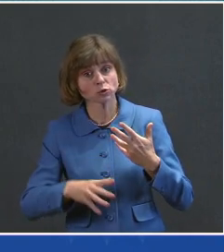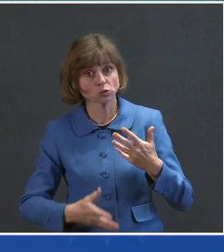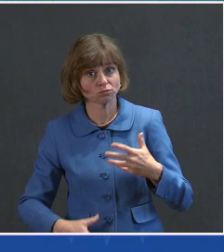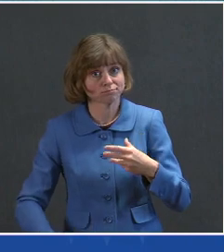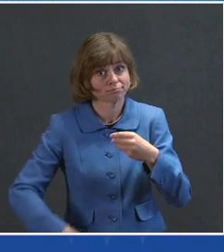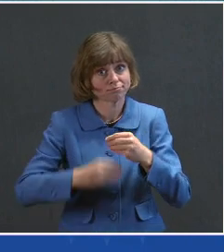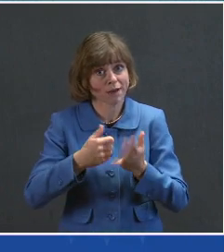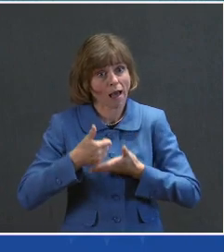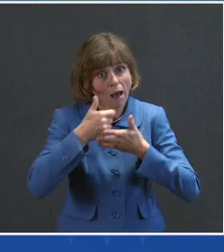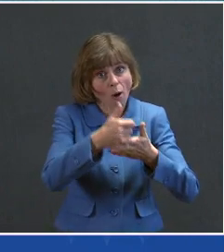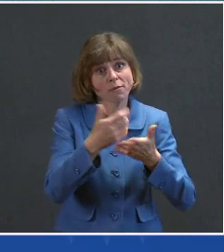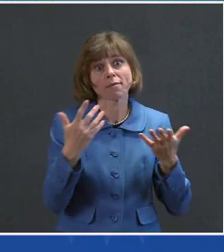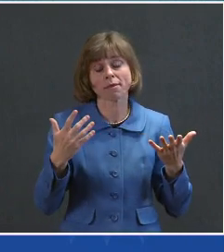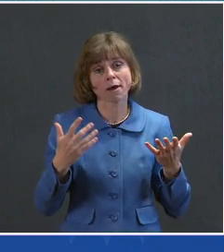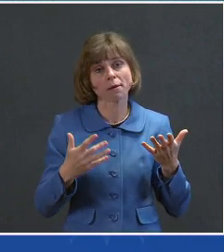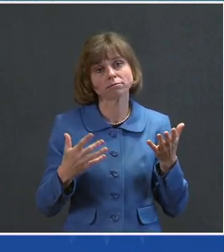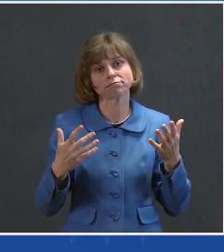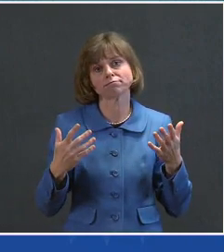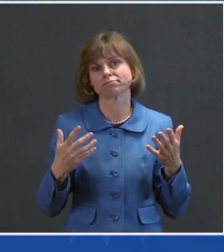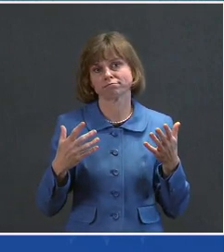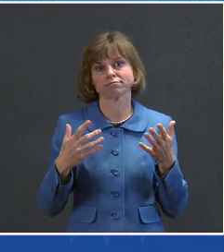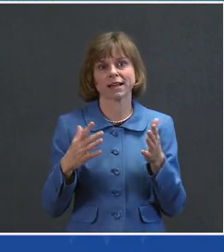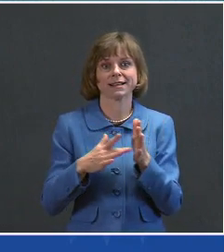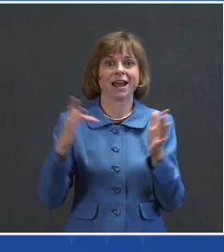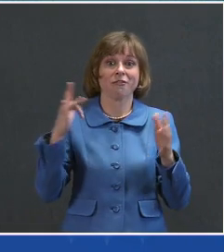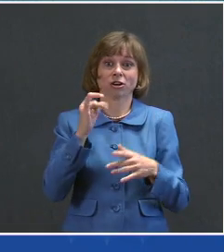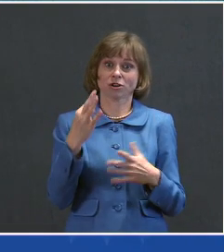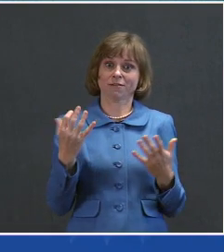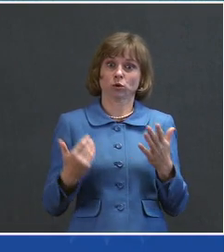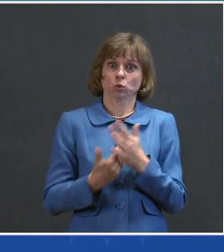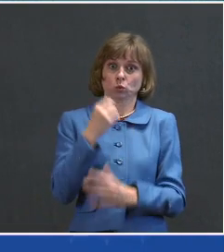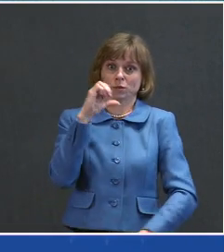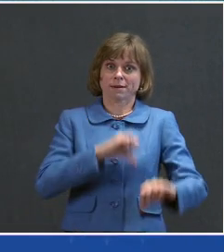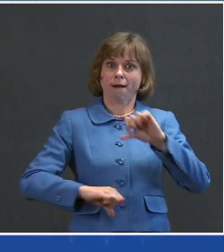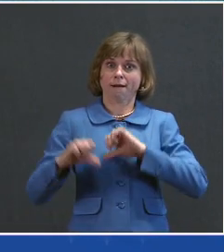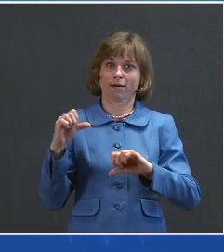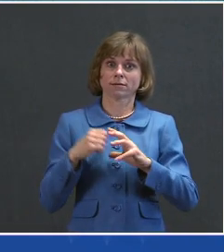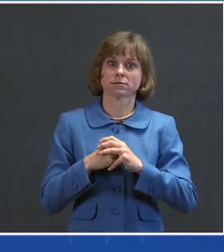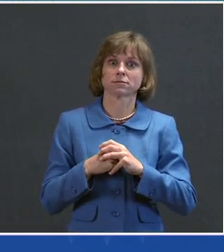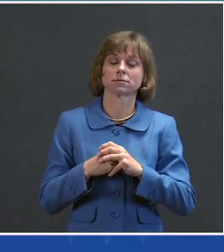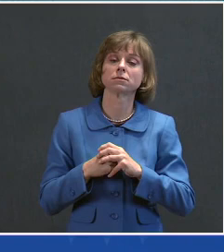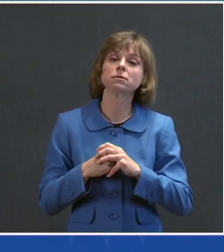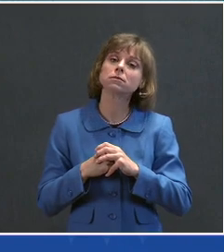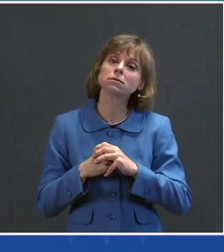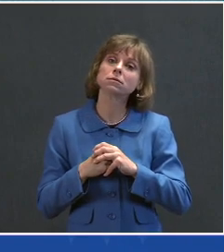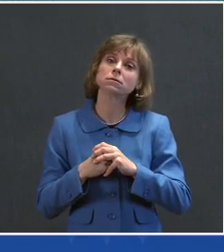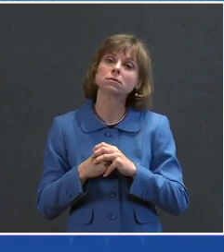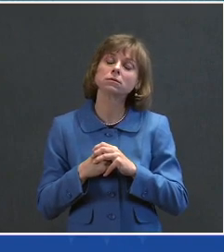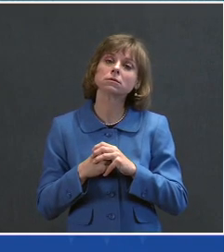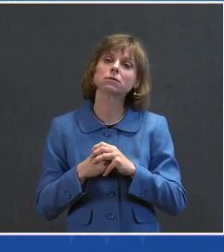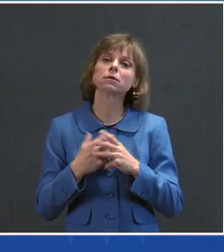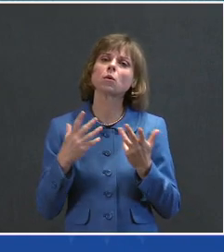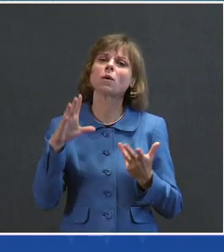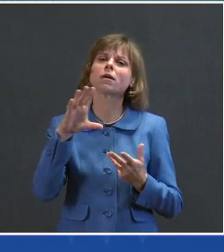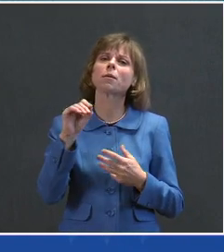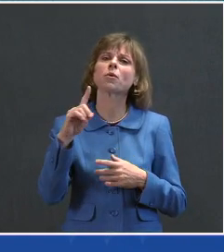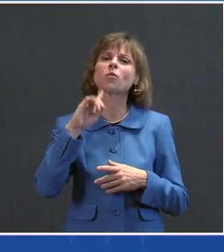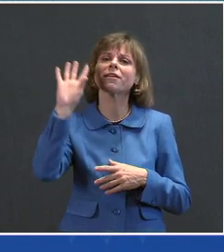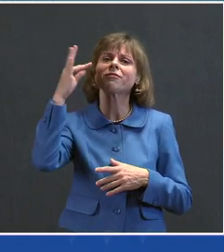on the scientific breakthrough. The Press: No, but this was necessary for the company to meet its commitments to the federal government? Ms. Psaki: I wouldn't put it in those terms, Zeke.